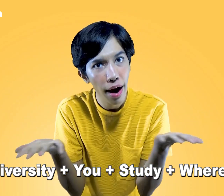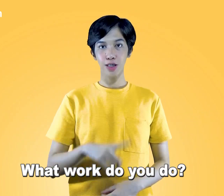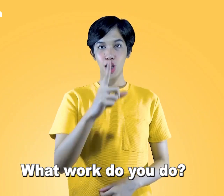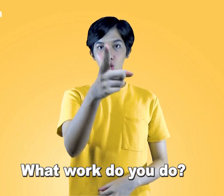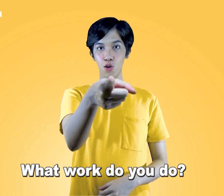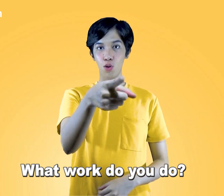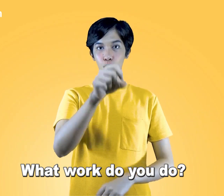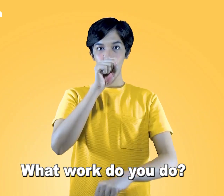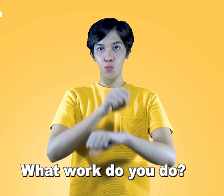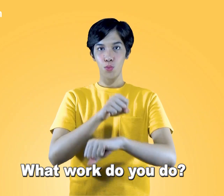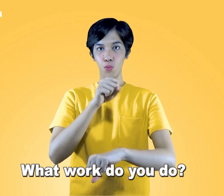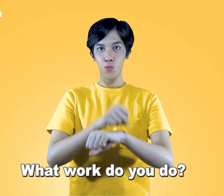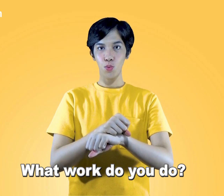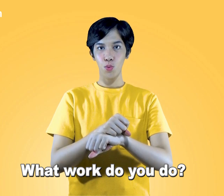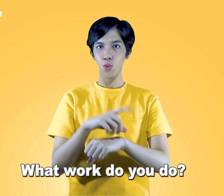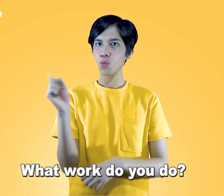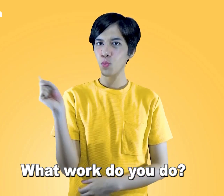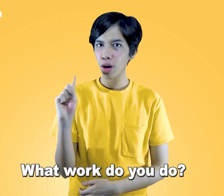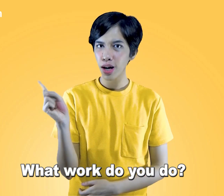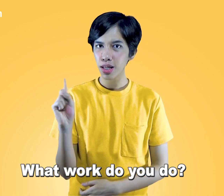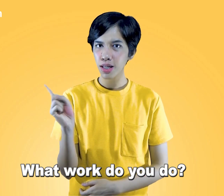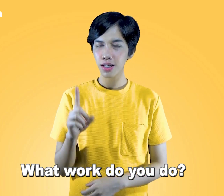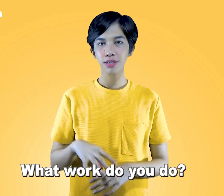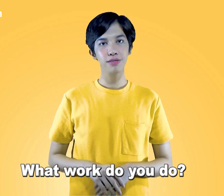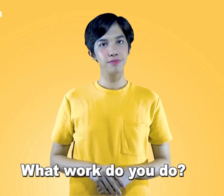What work do you do?